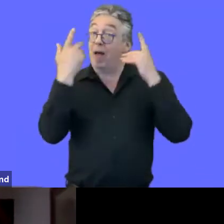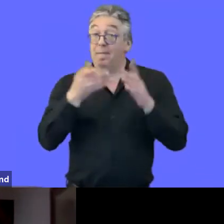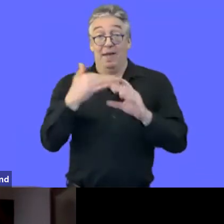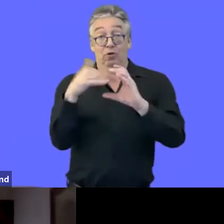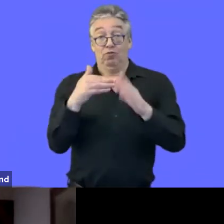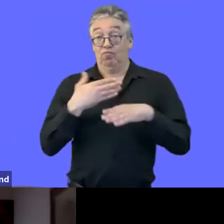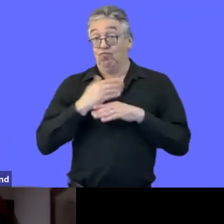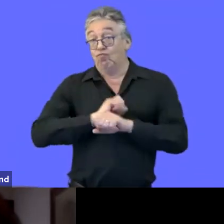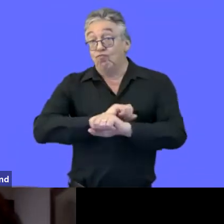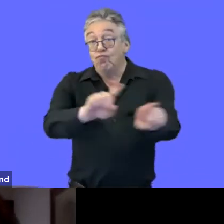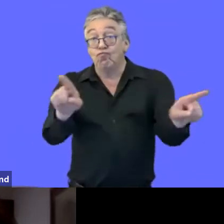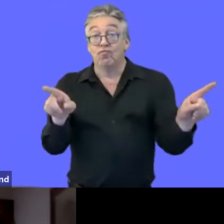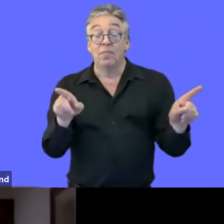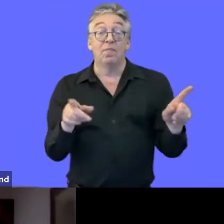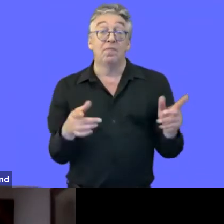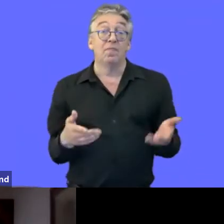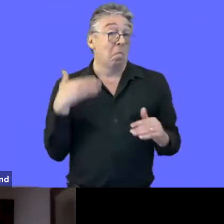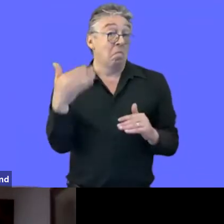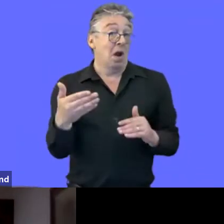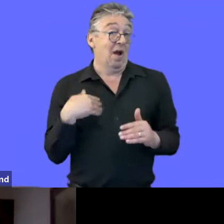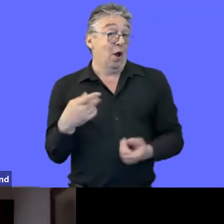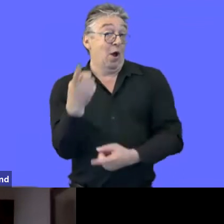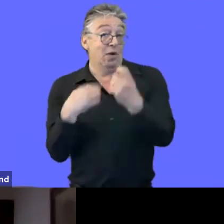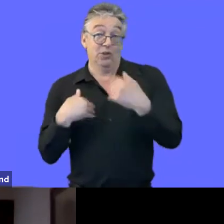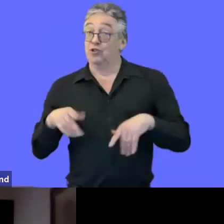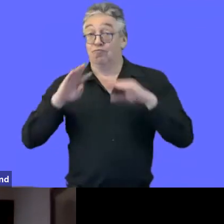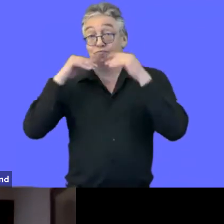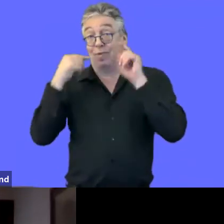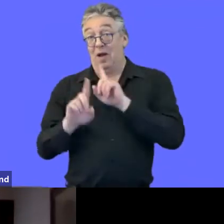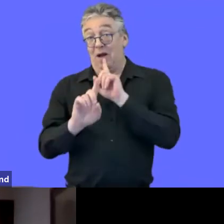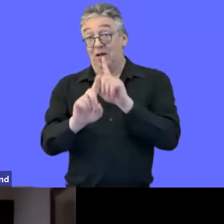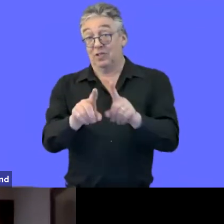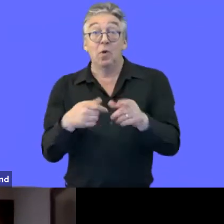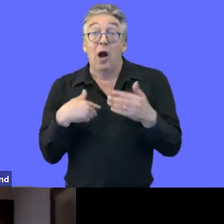but I also hope that you will be in touch after this. Thank you very much.